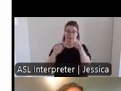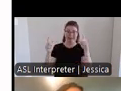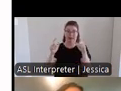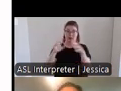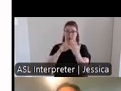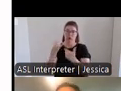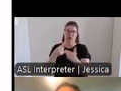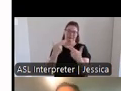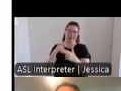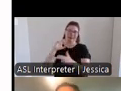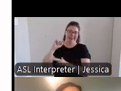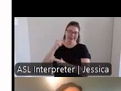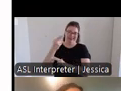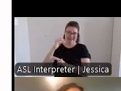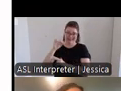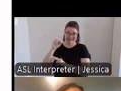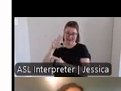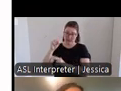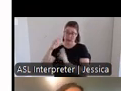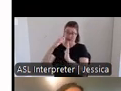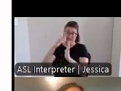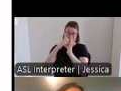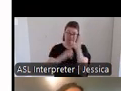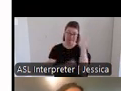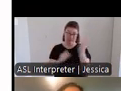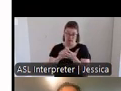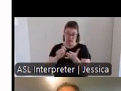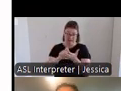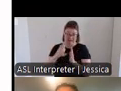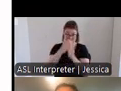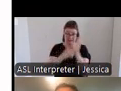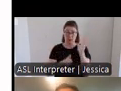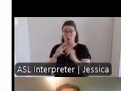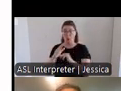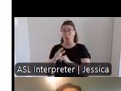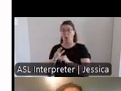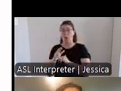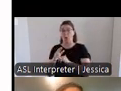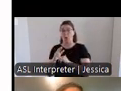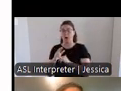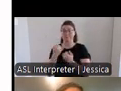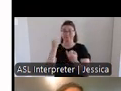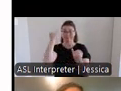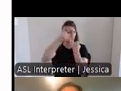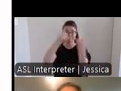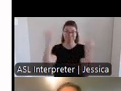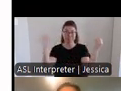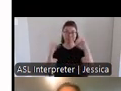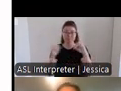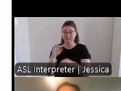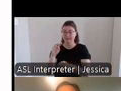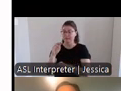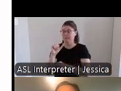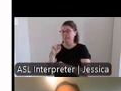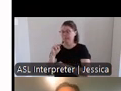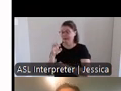And so this could be a long thesis paper, um, or it could be a manifesto, um, the students could do an art project.